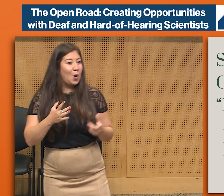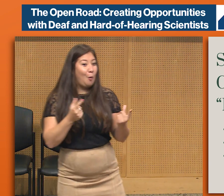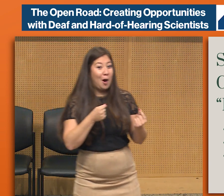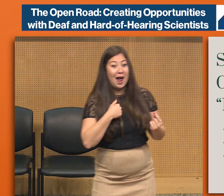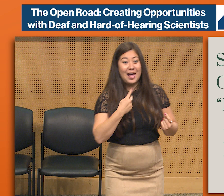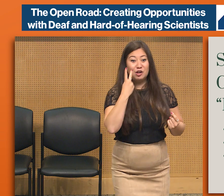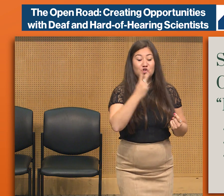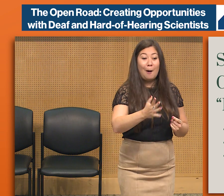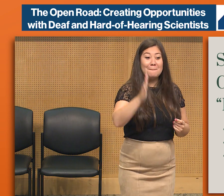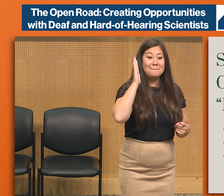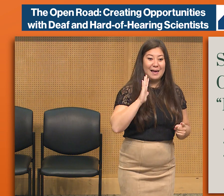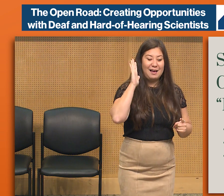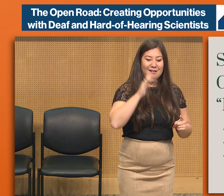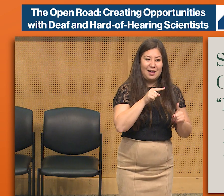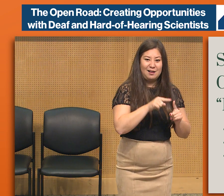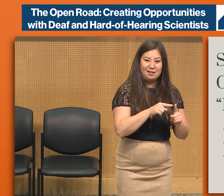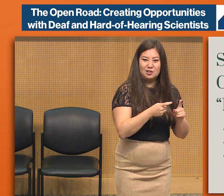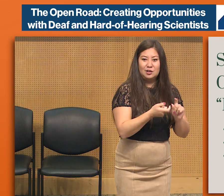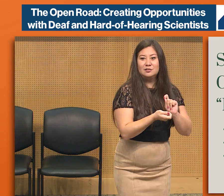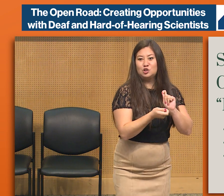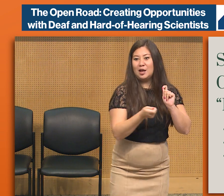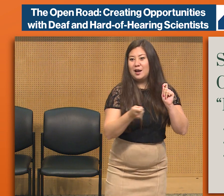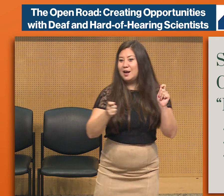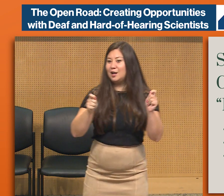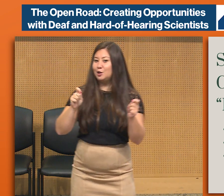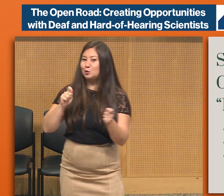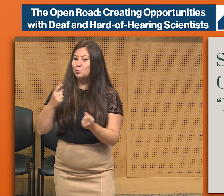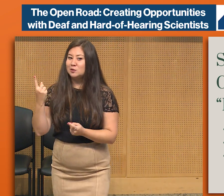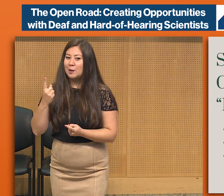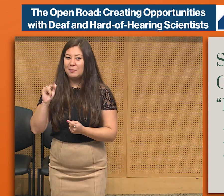So, the signs that I saw as a student here...